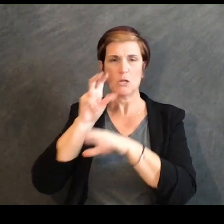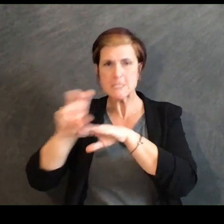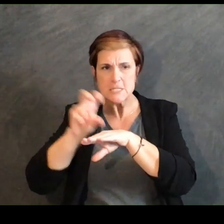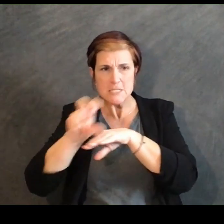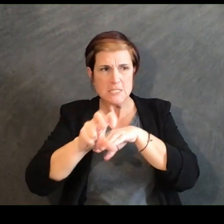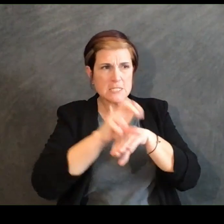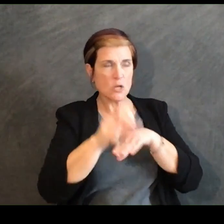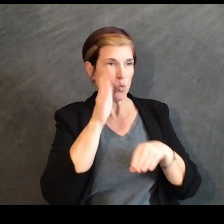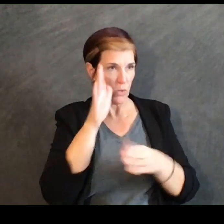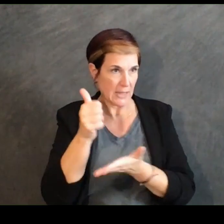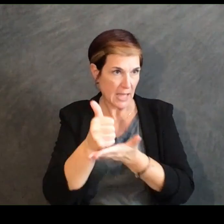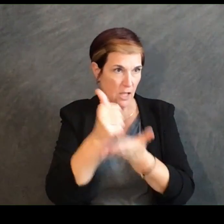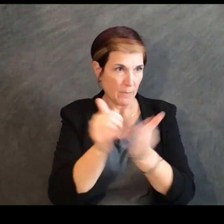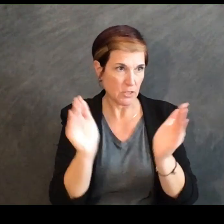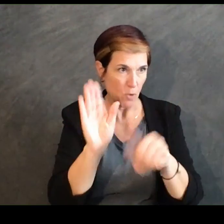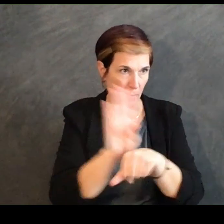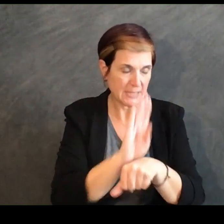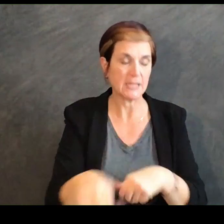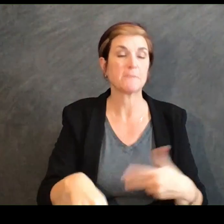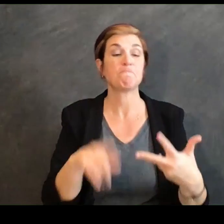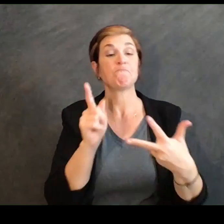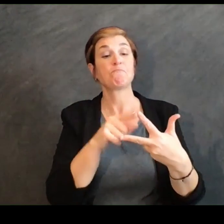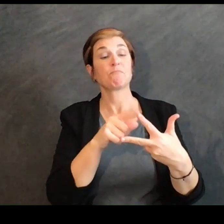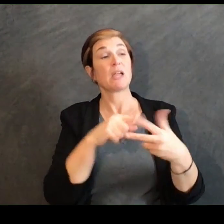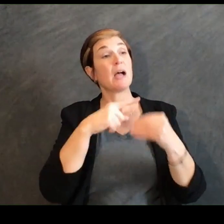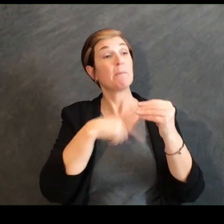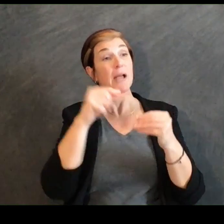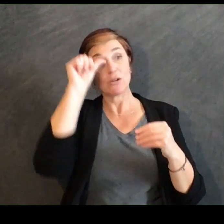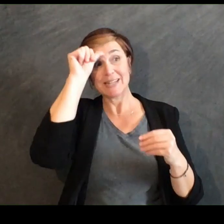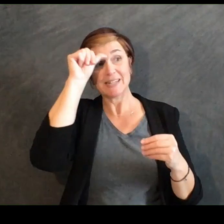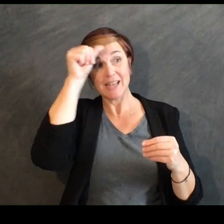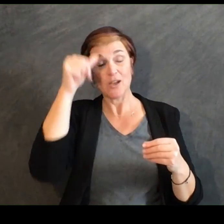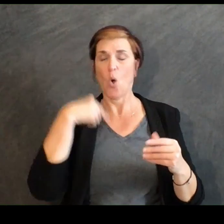great time in India there was an incredible two days and he's a great